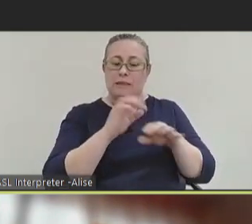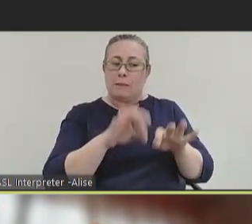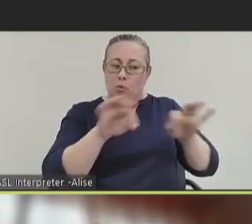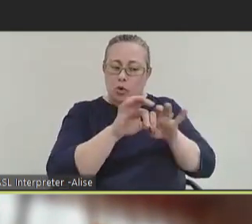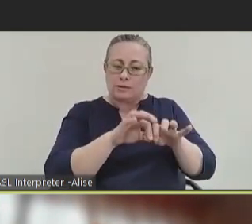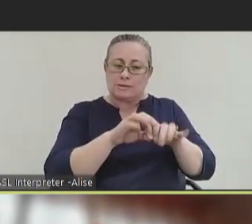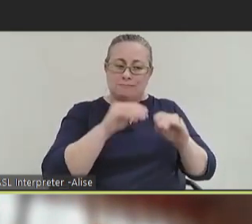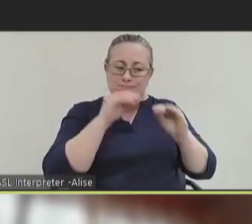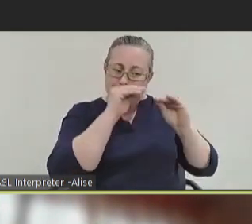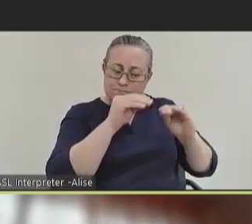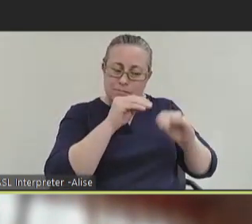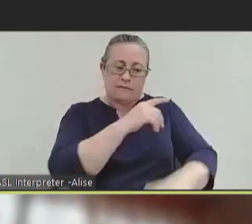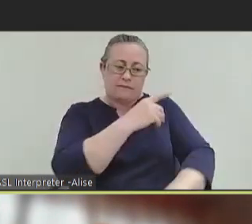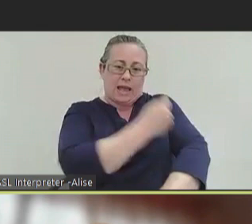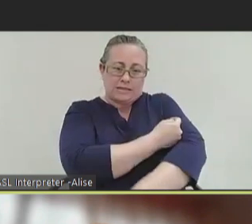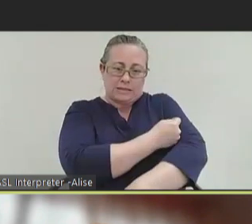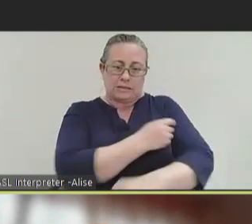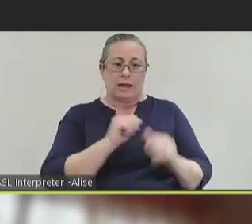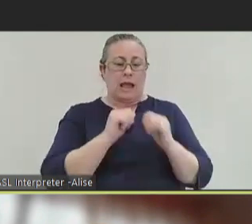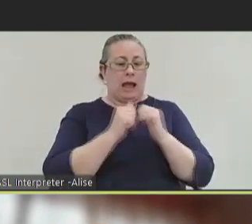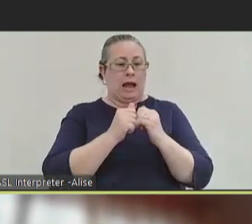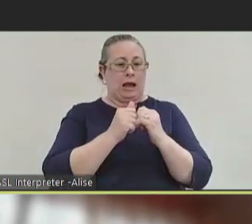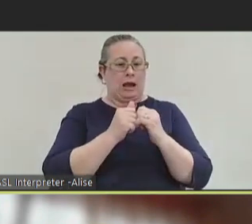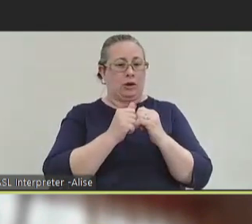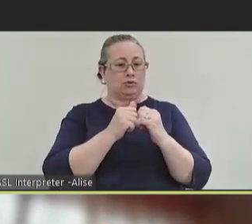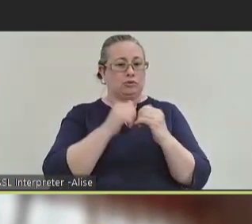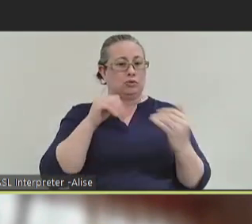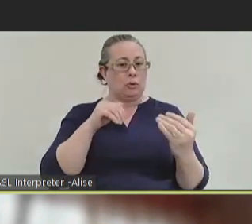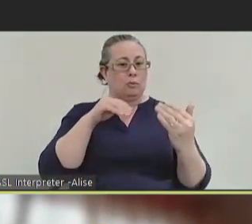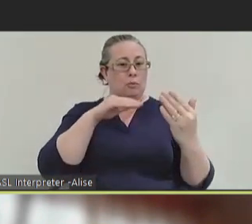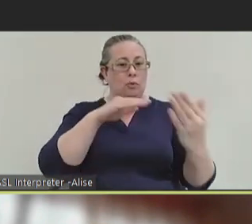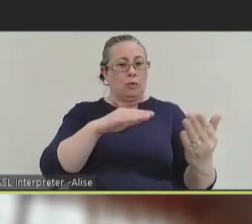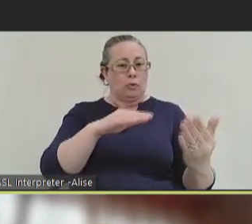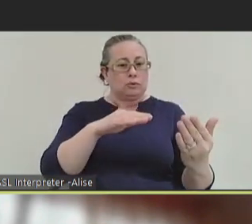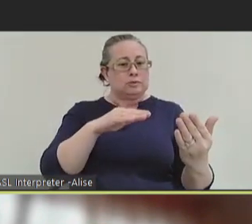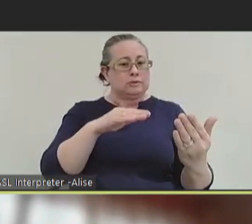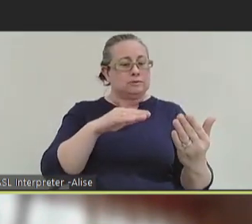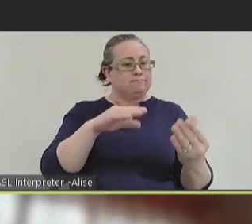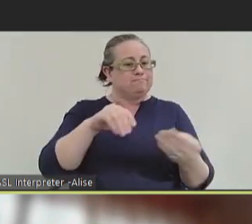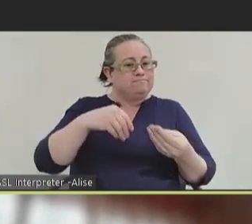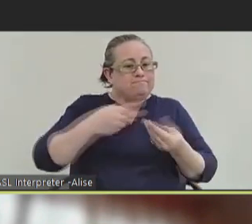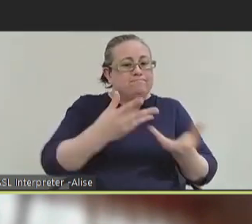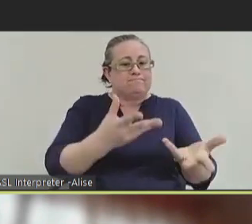How do you approach the delivery of vaccinations for this patient population? And so, there'll be